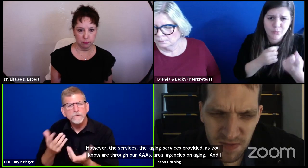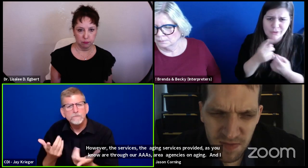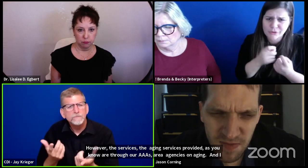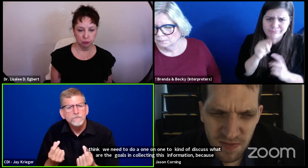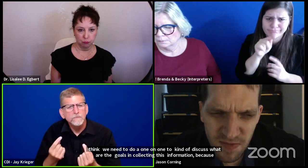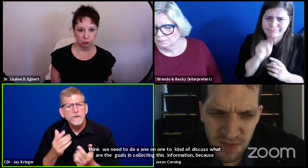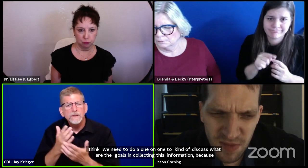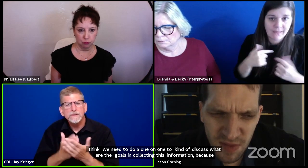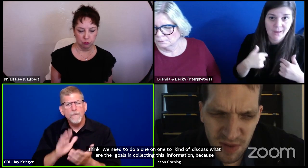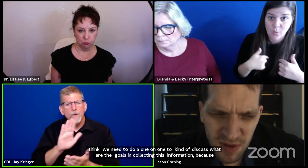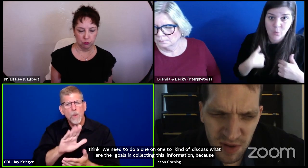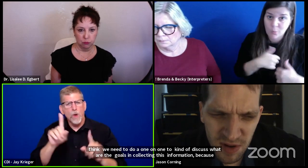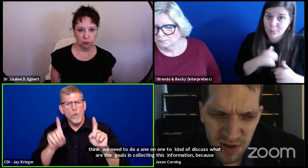We don't collect it.